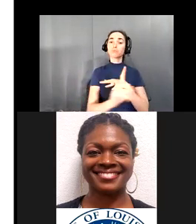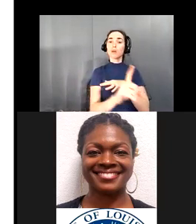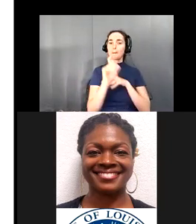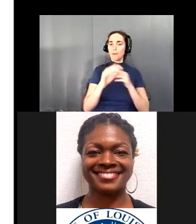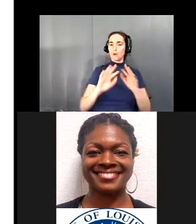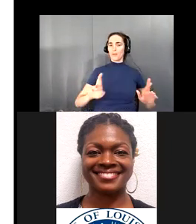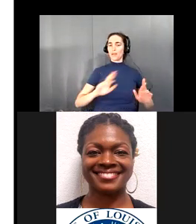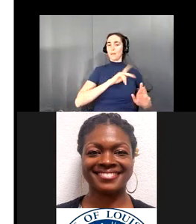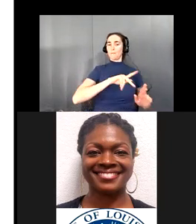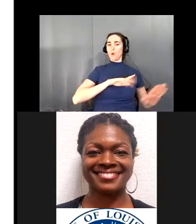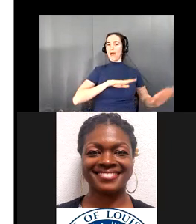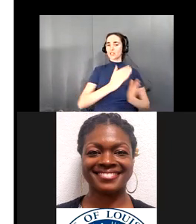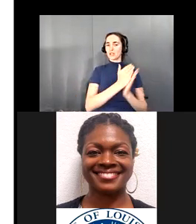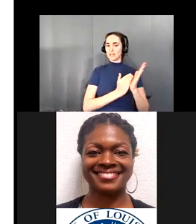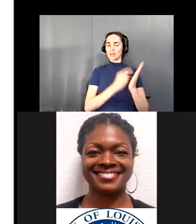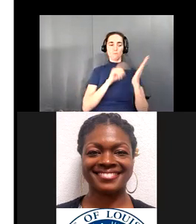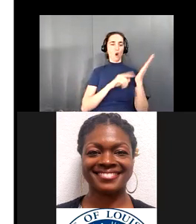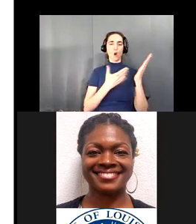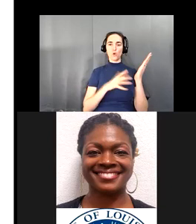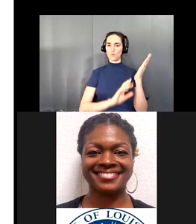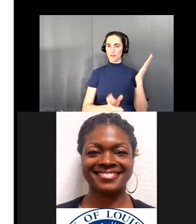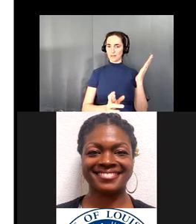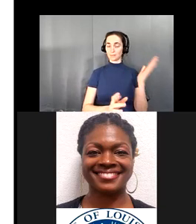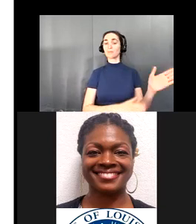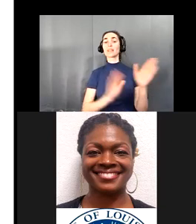gone over those today. 16:18:08 The current photo updated frequently